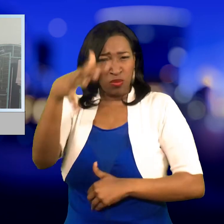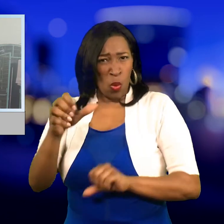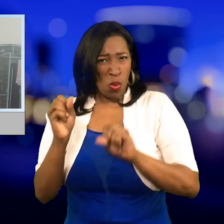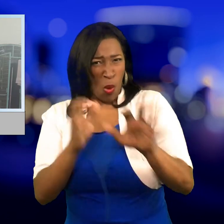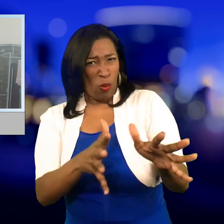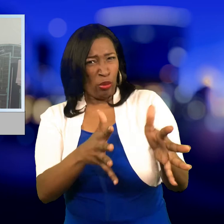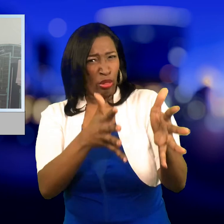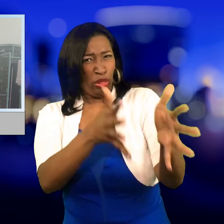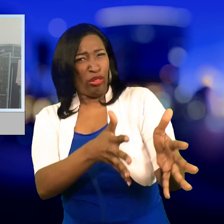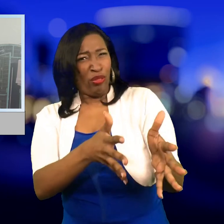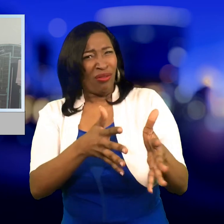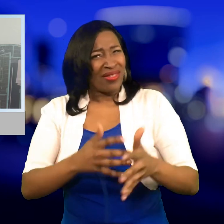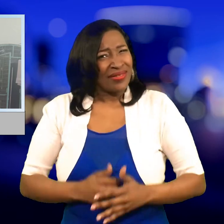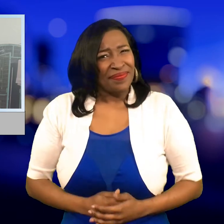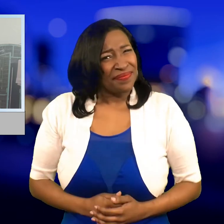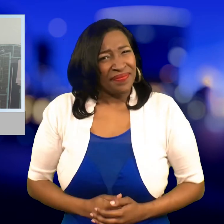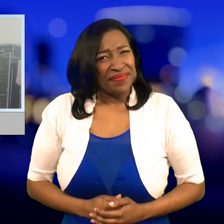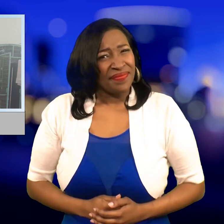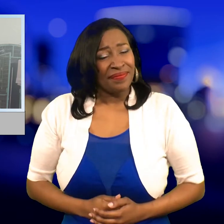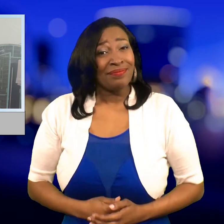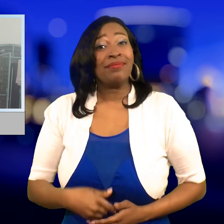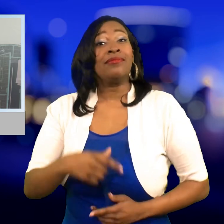trash.